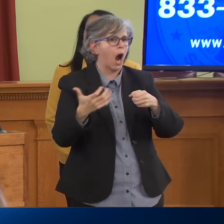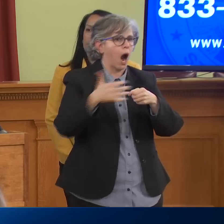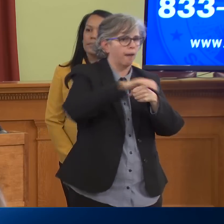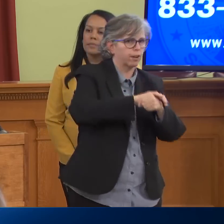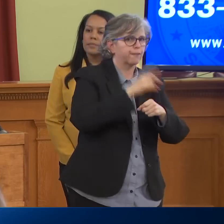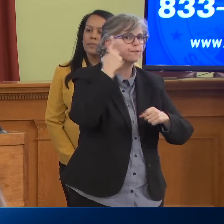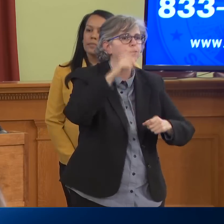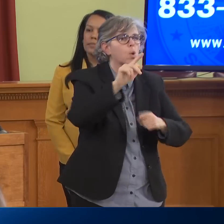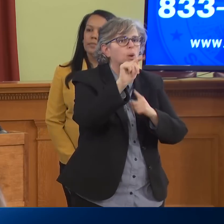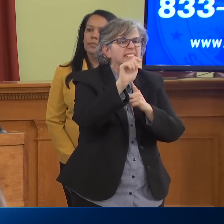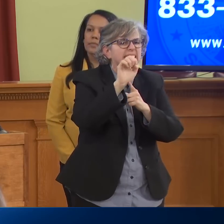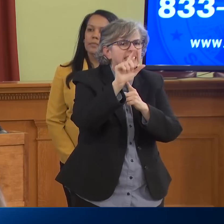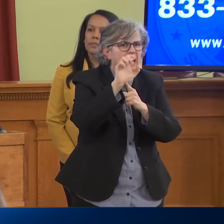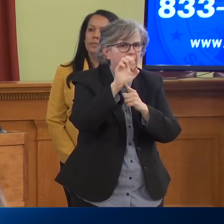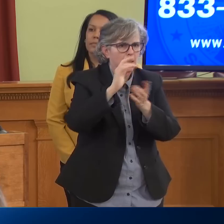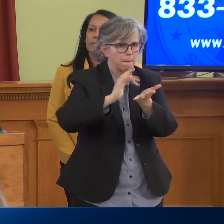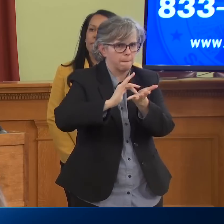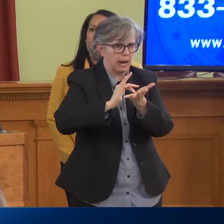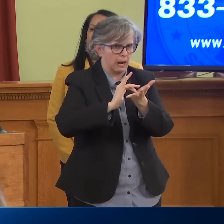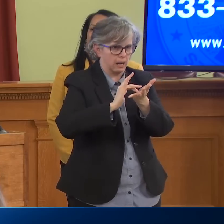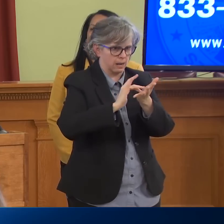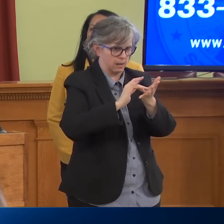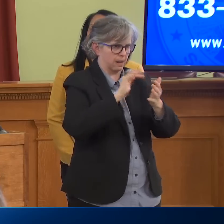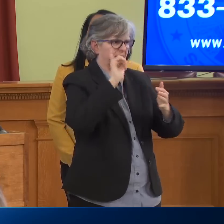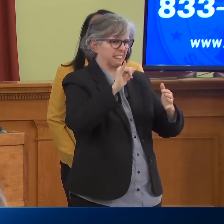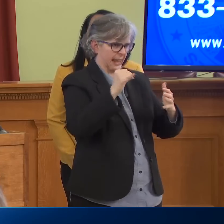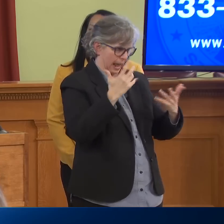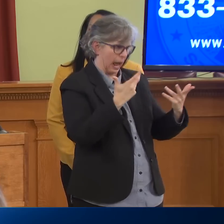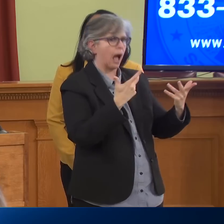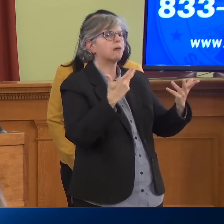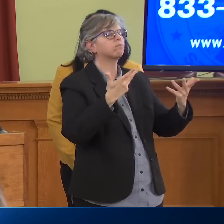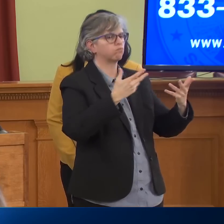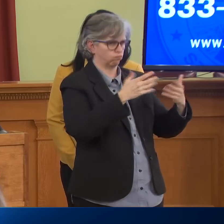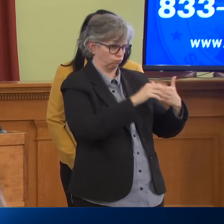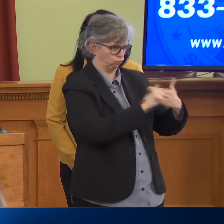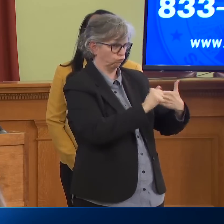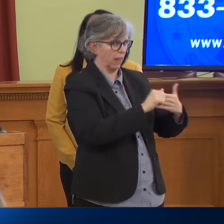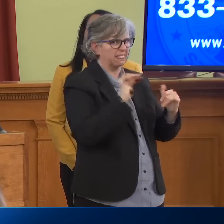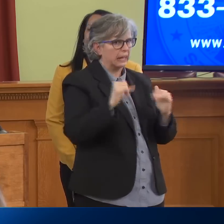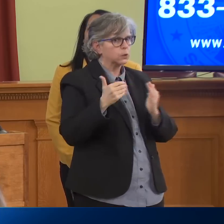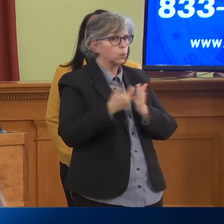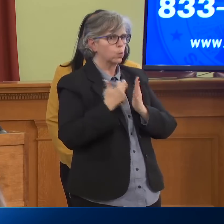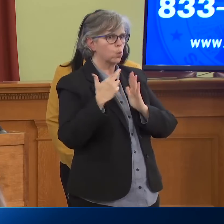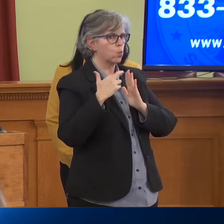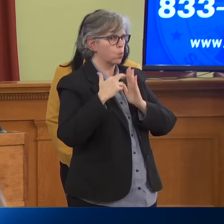EXPAND TELEHEALTH OPTIONS FOR INDIVIDUALS STRUGGLING WITH MENTAL HEALTH AND SUBSTANCE